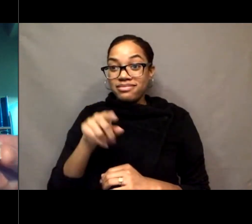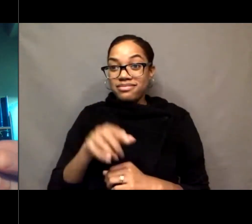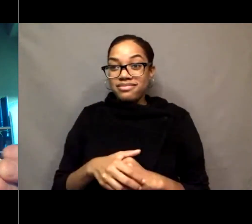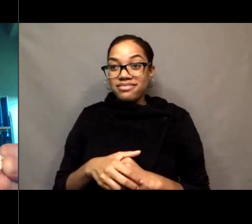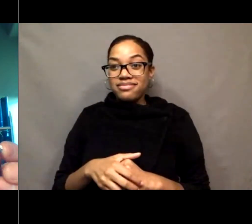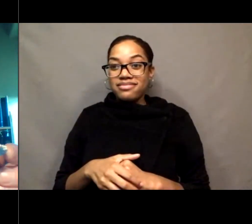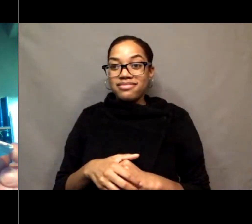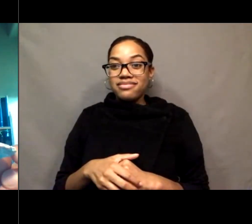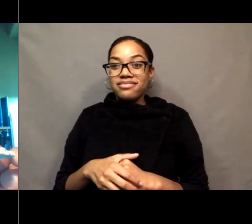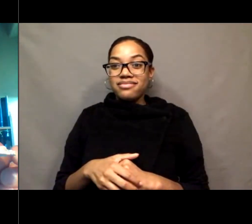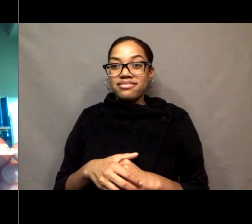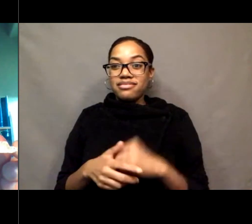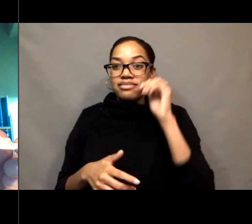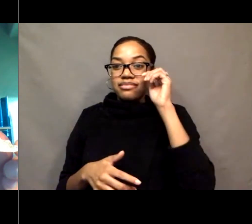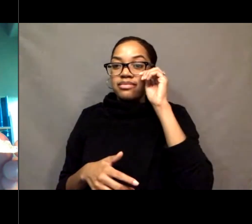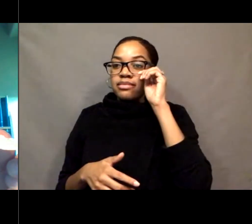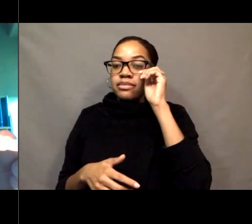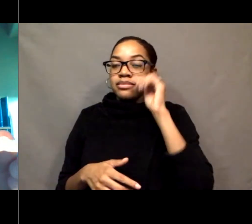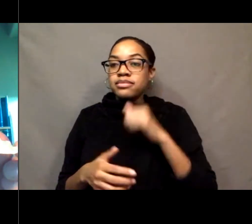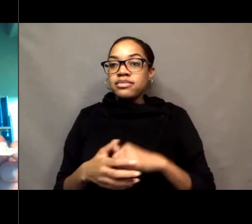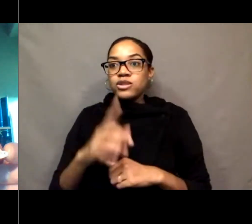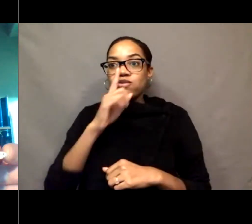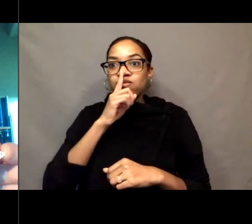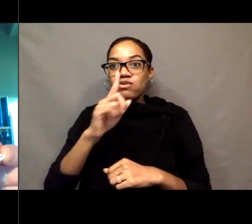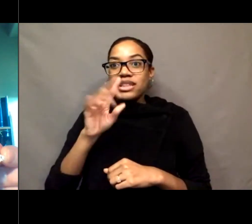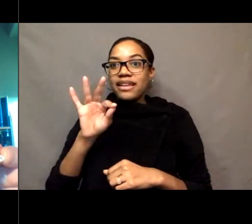These are super flat as you can see,